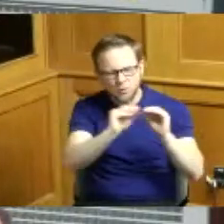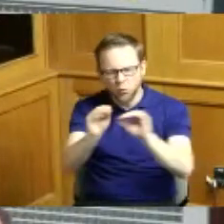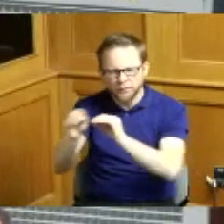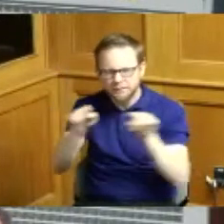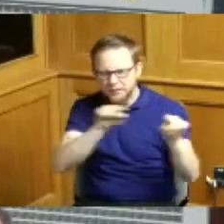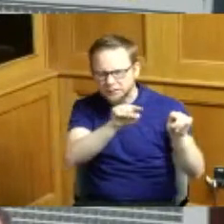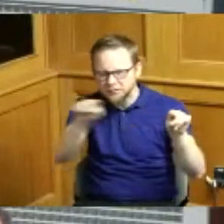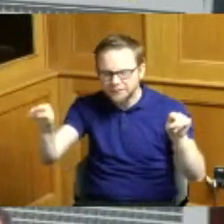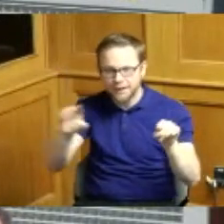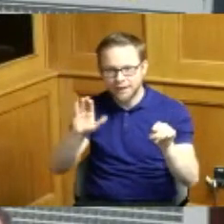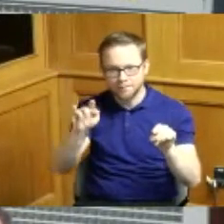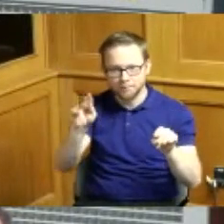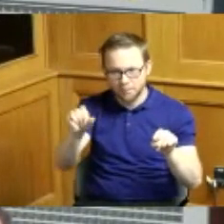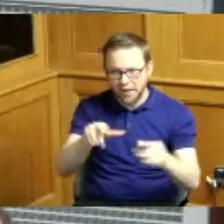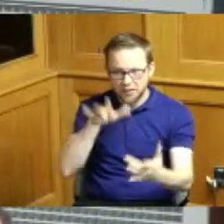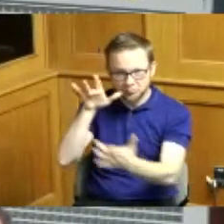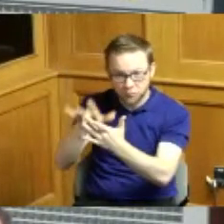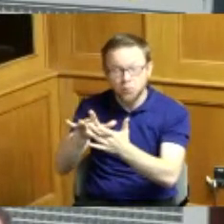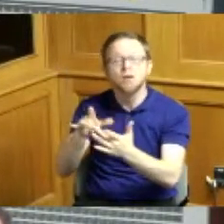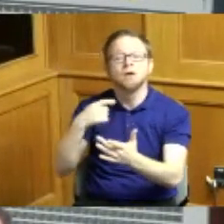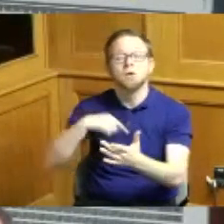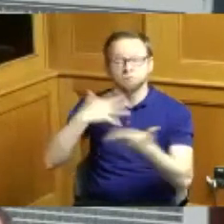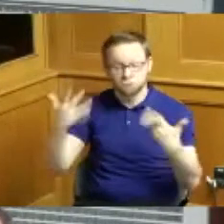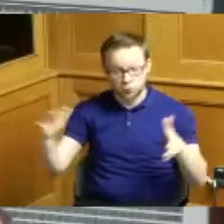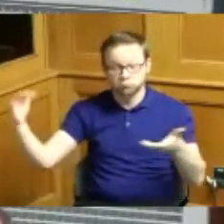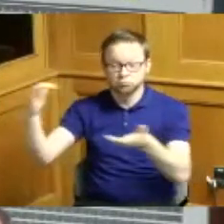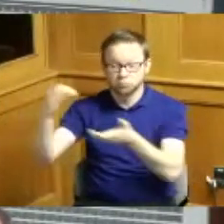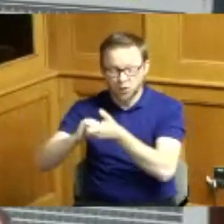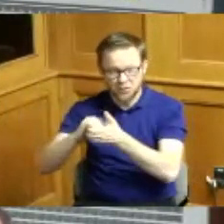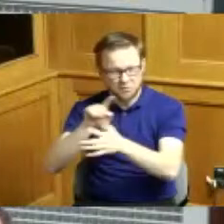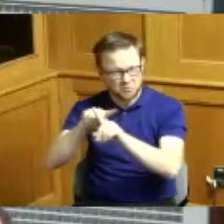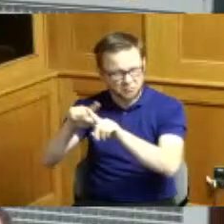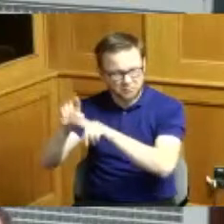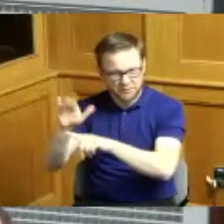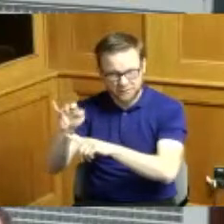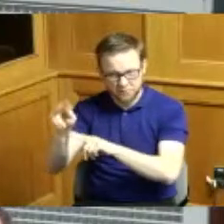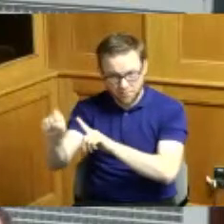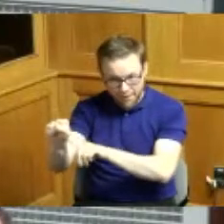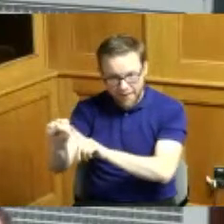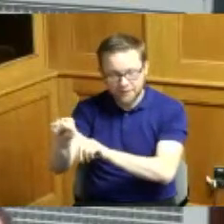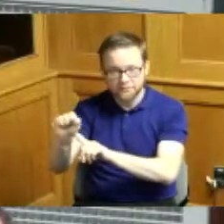and it is the bank partnerships that has allowed us to create something that not only retains home